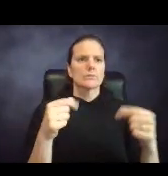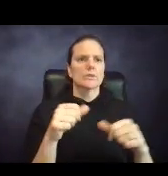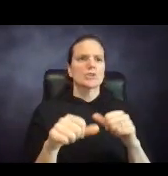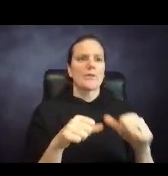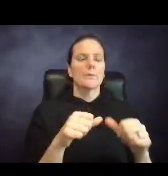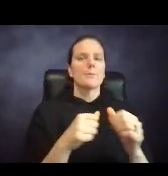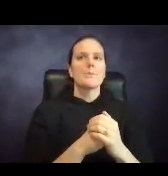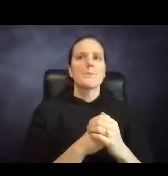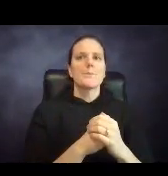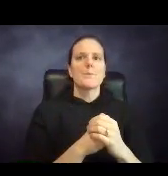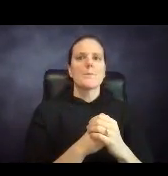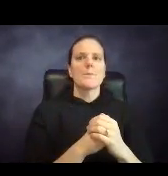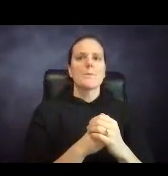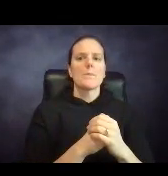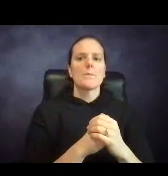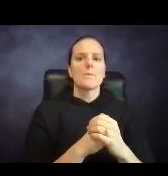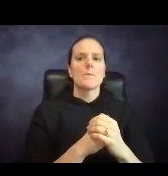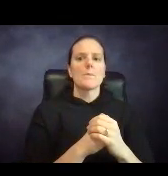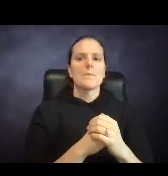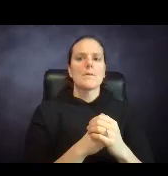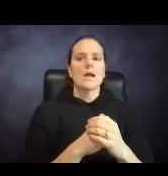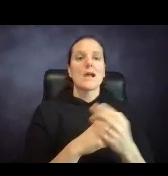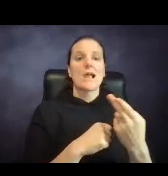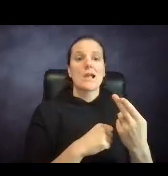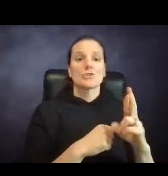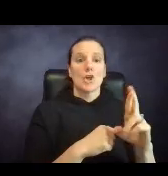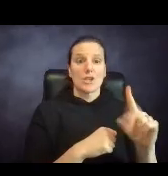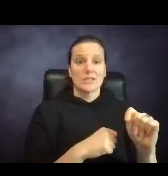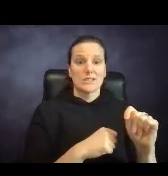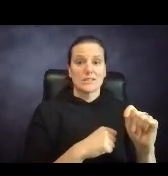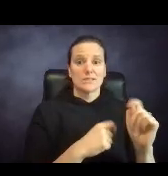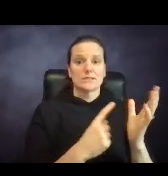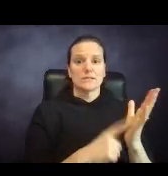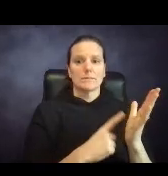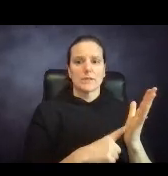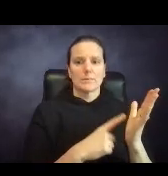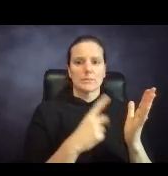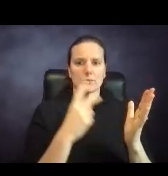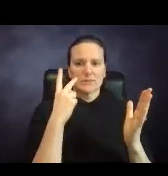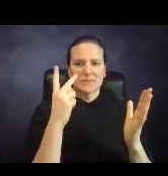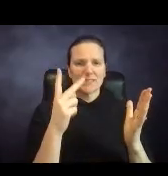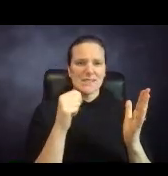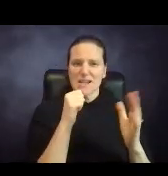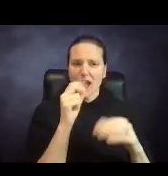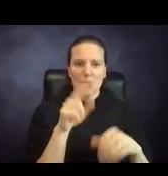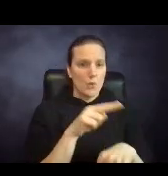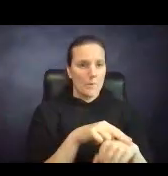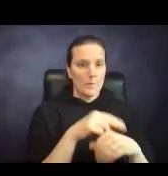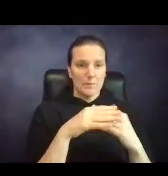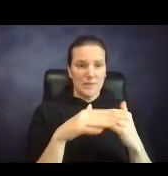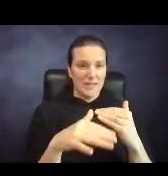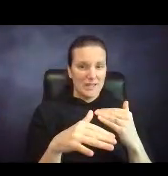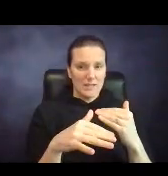So when we see, when we put people on HRT, sometimes they will start to see abnormal bleeding. It doesn't mean they have endometrial cancer.